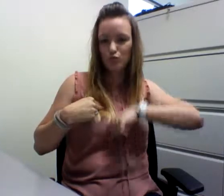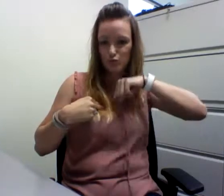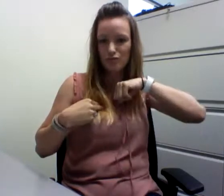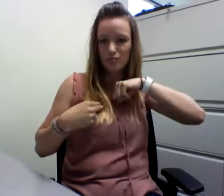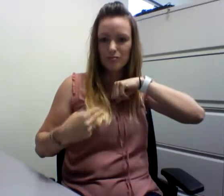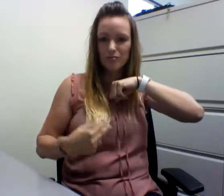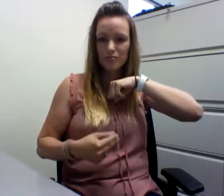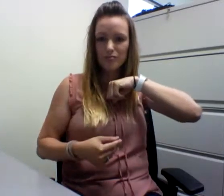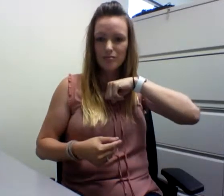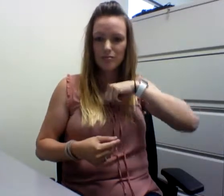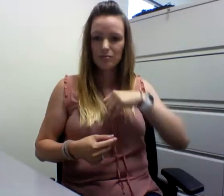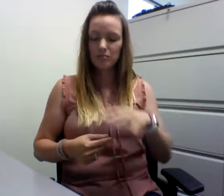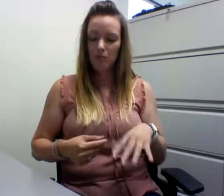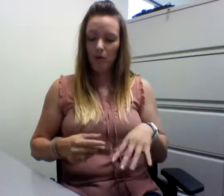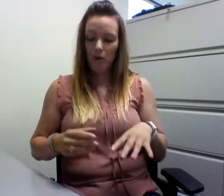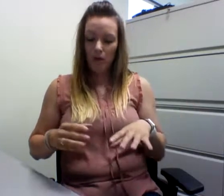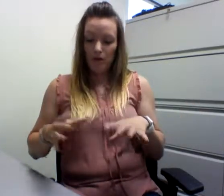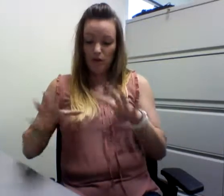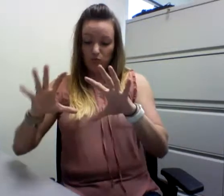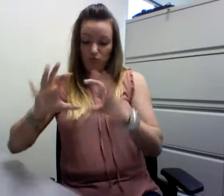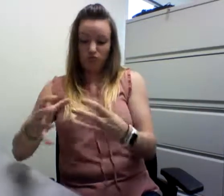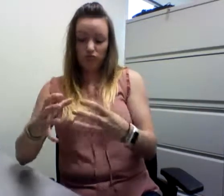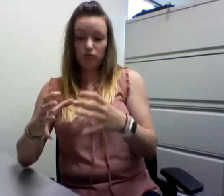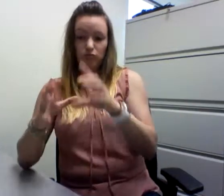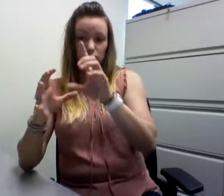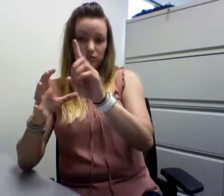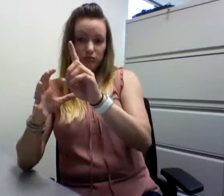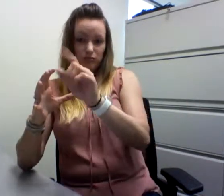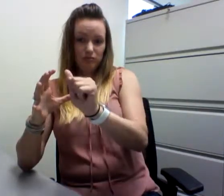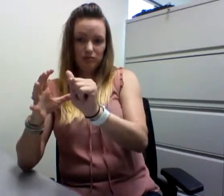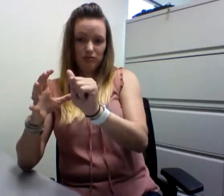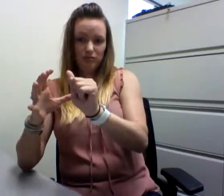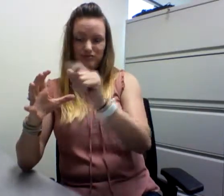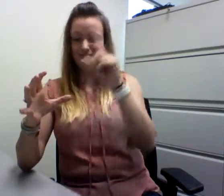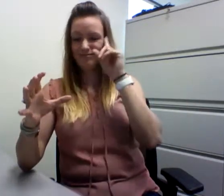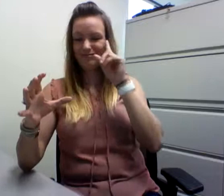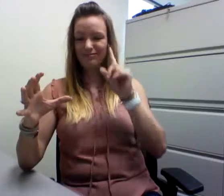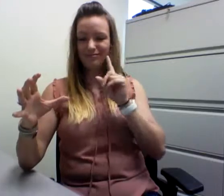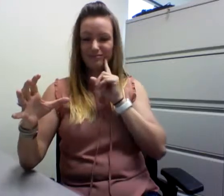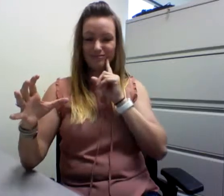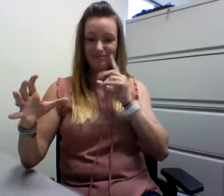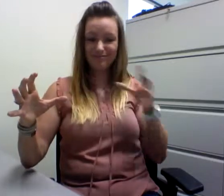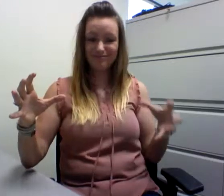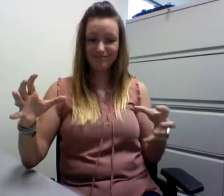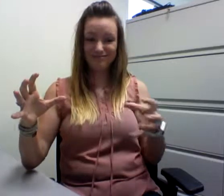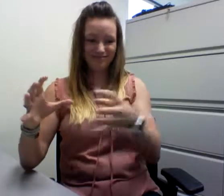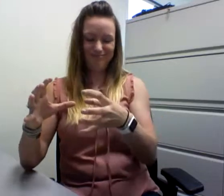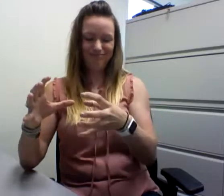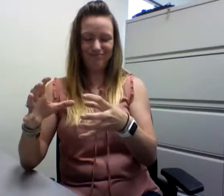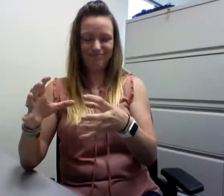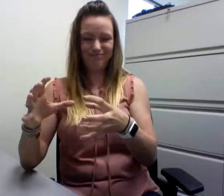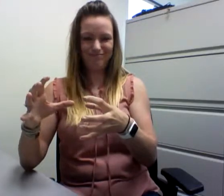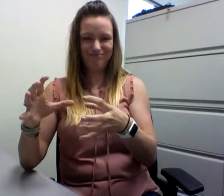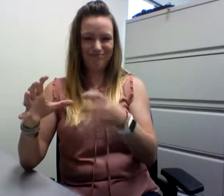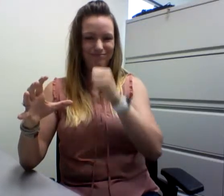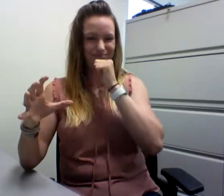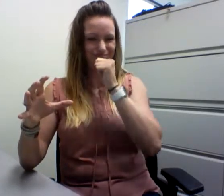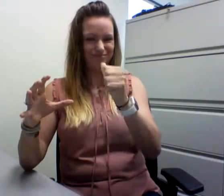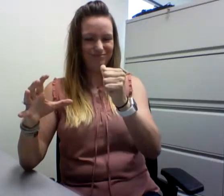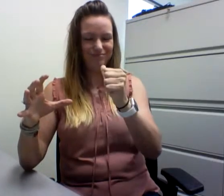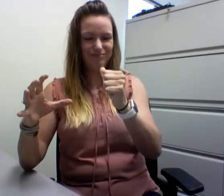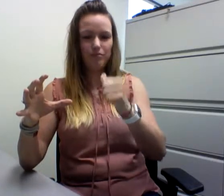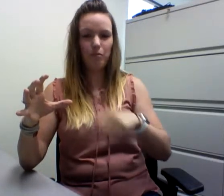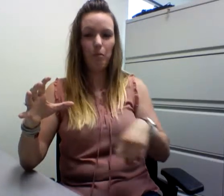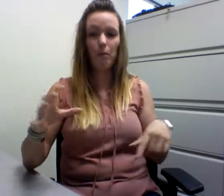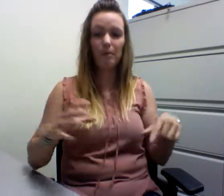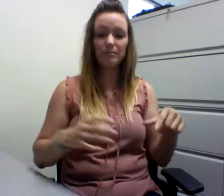The disability category is not one that Deaf fits into